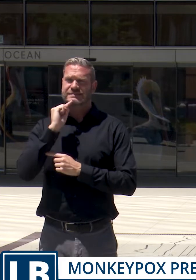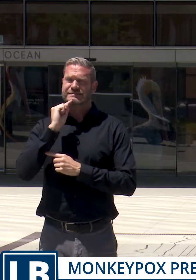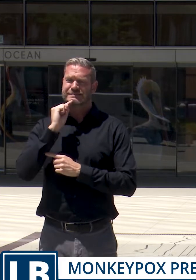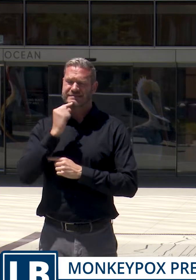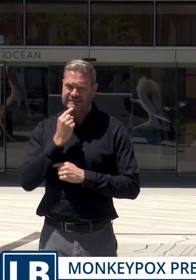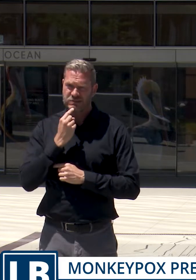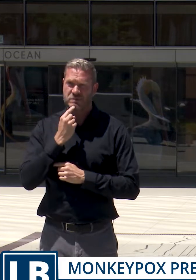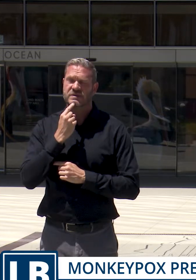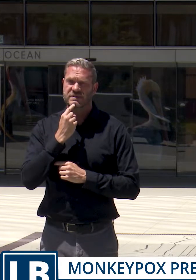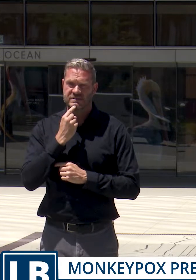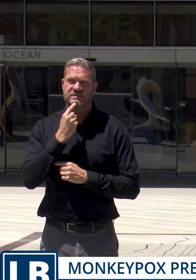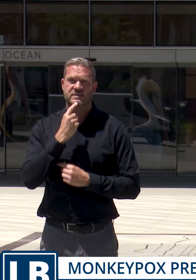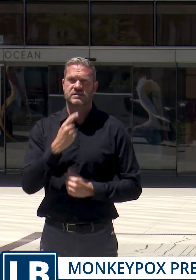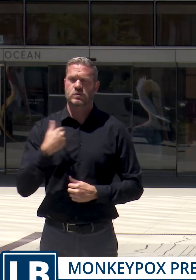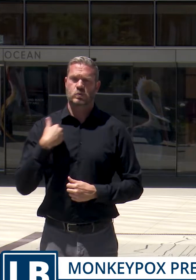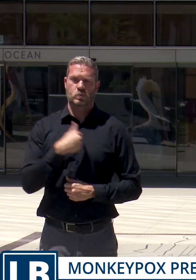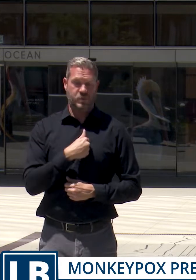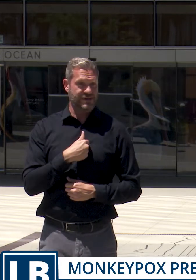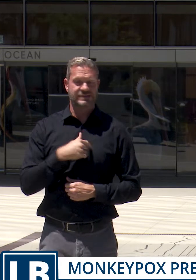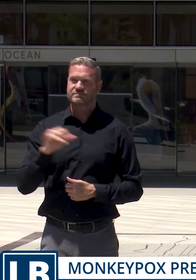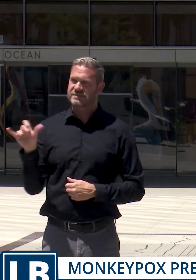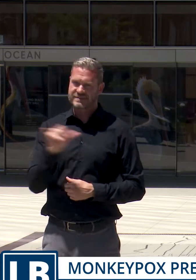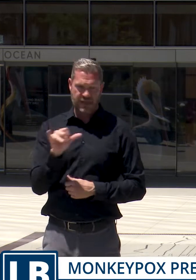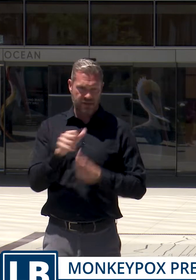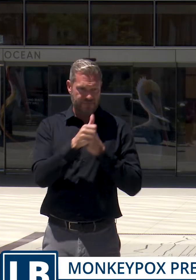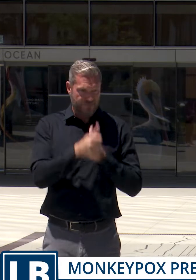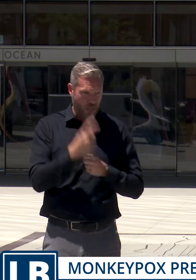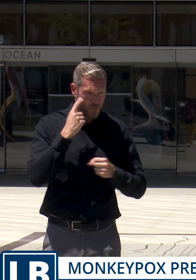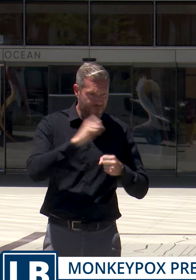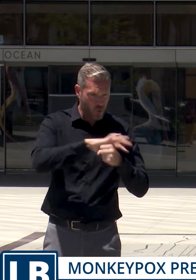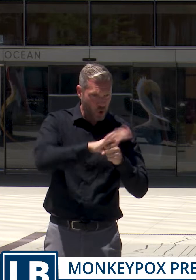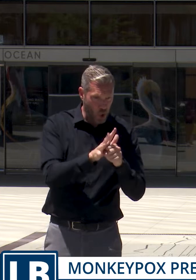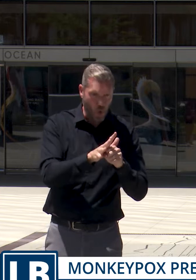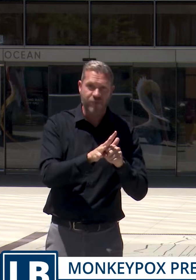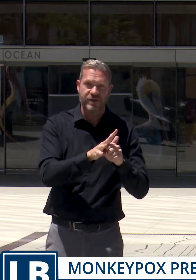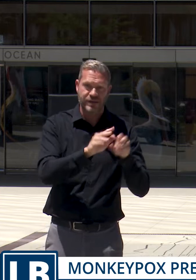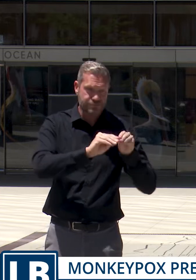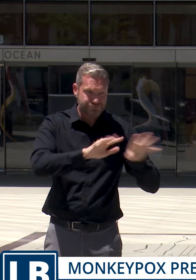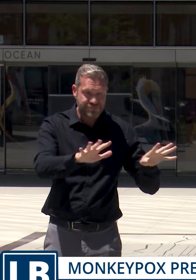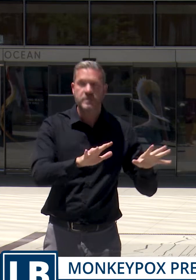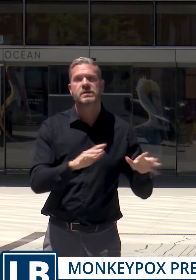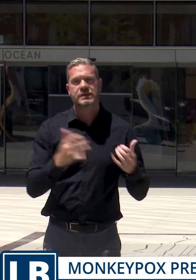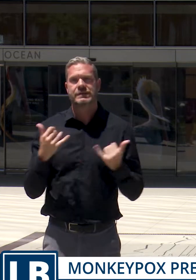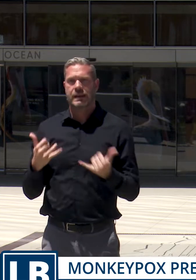uh the covet pandemic and that we continue to take on every single day we know that cases are also